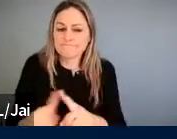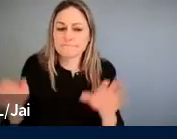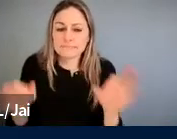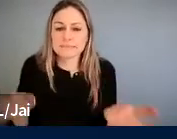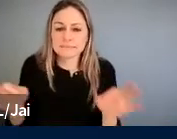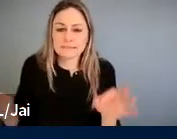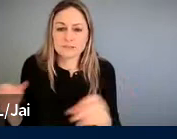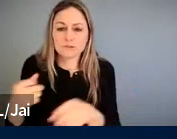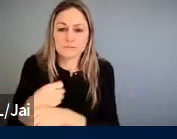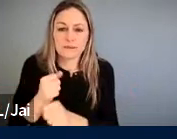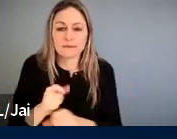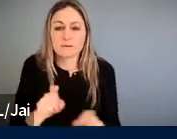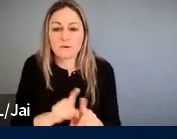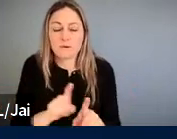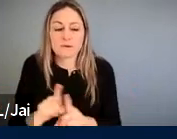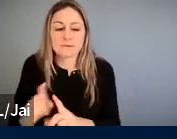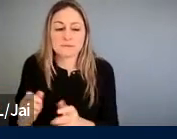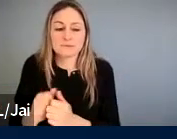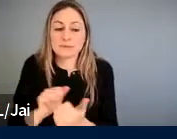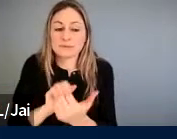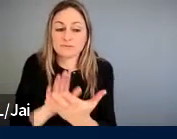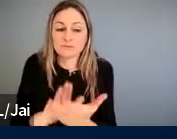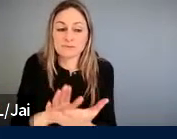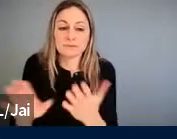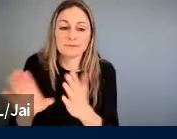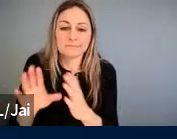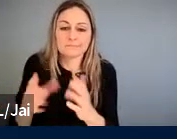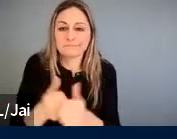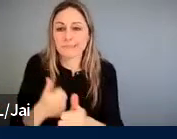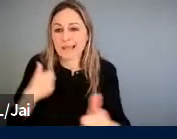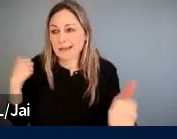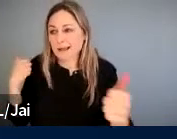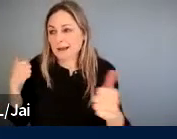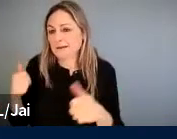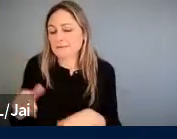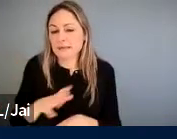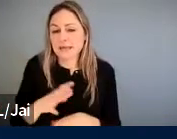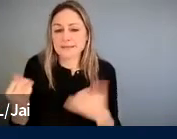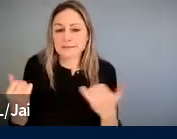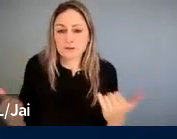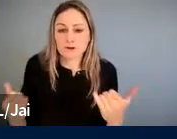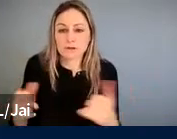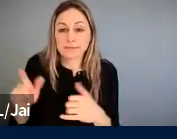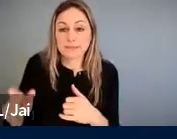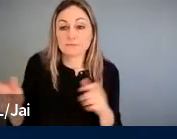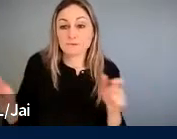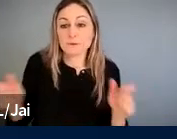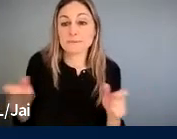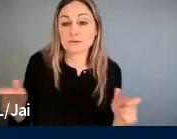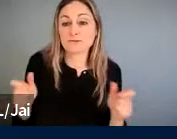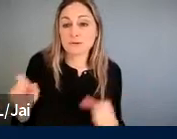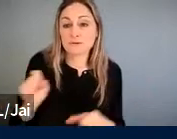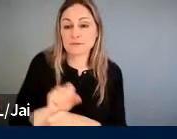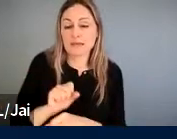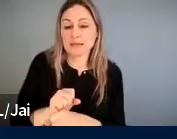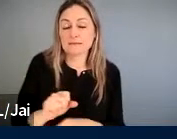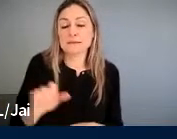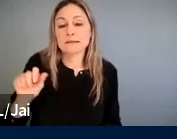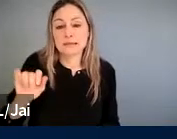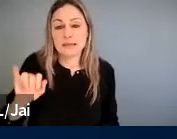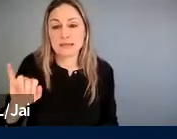as well as with addressing backlogs and current needs of administrative tasks. AI is used, also,